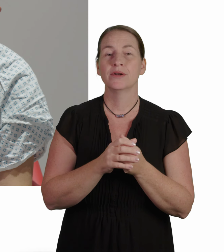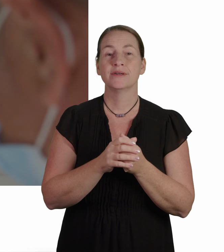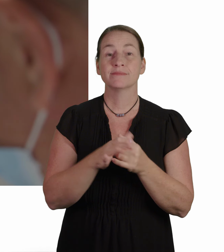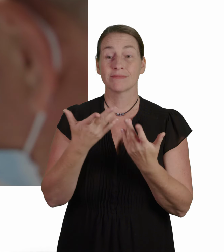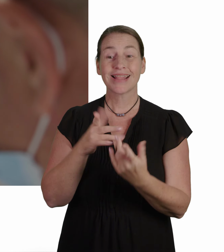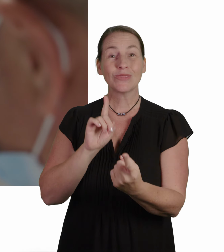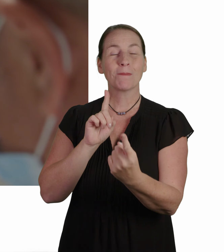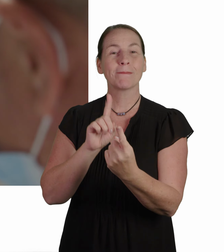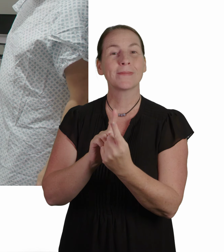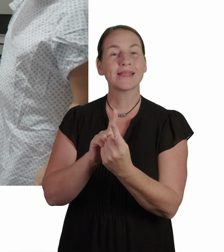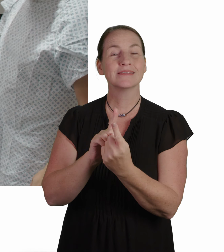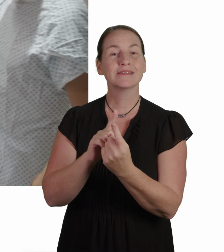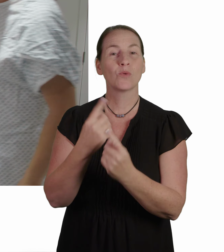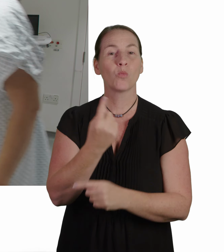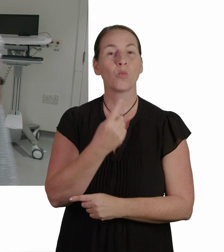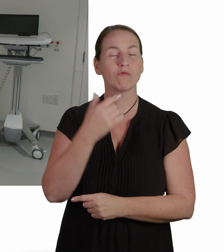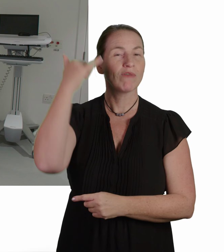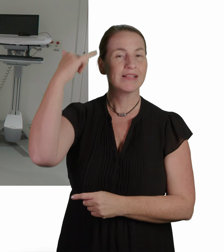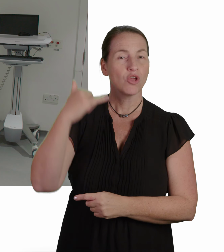You also meet our radiology team